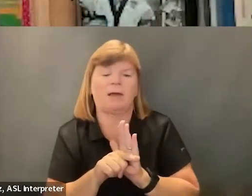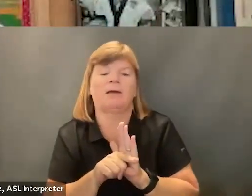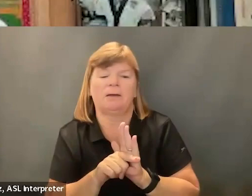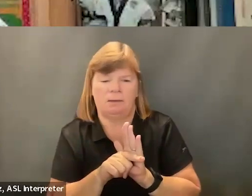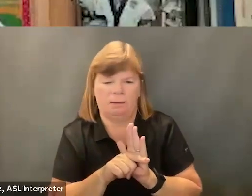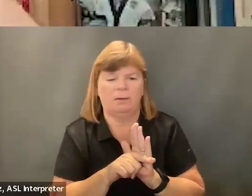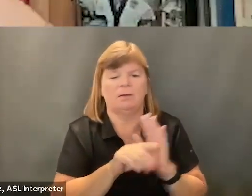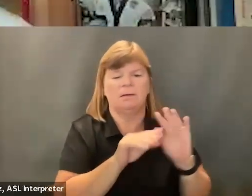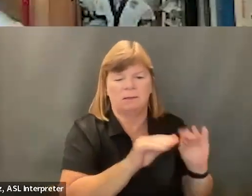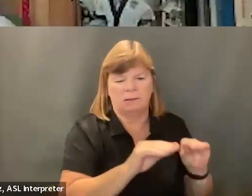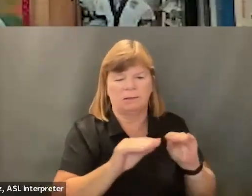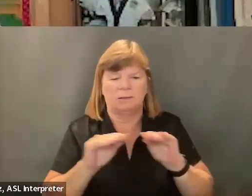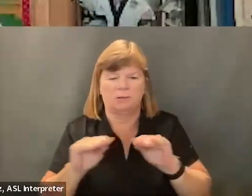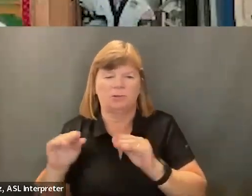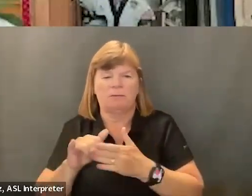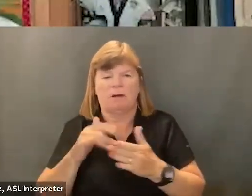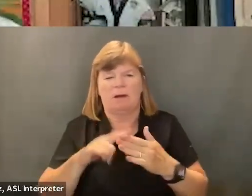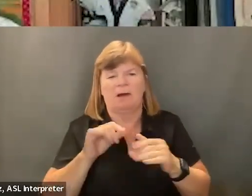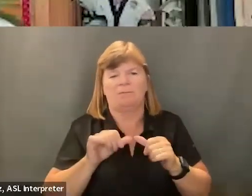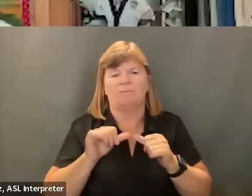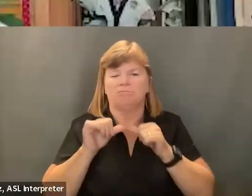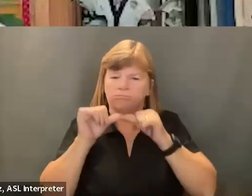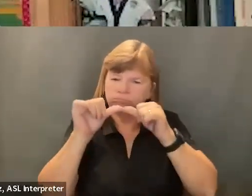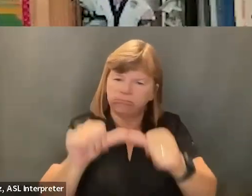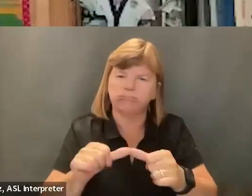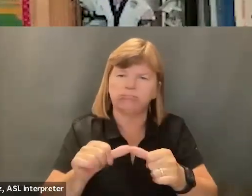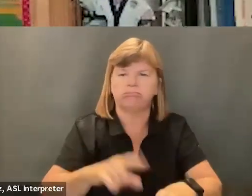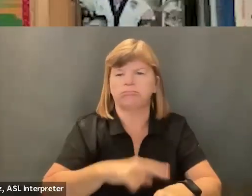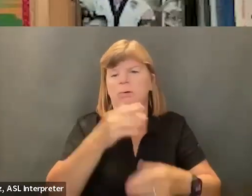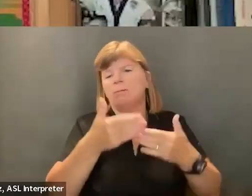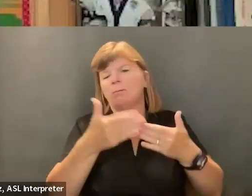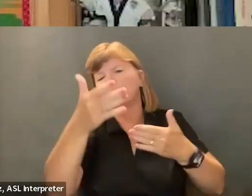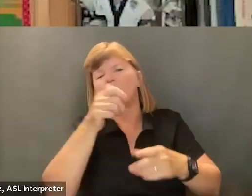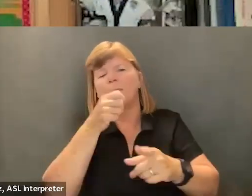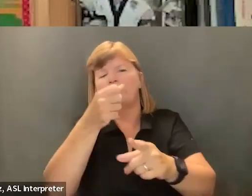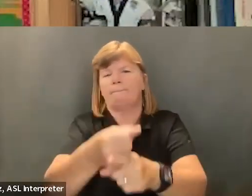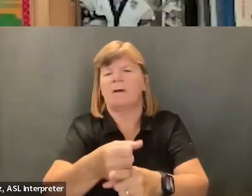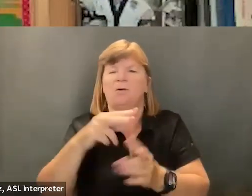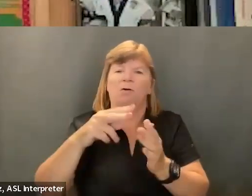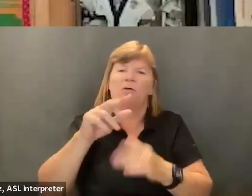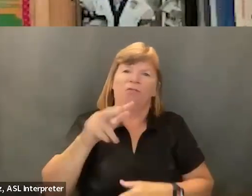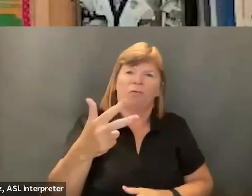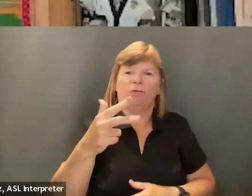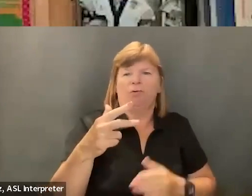um they have longitudinal impact on on third grade reading comprehension outcomes so I